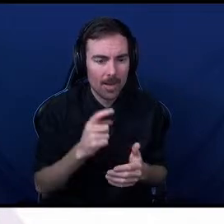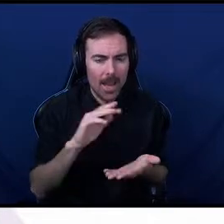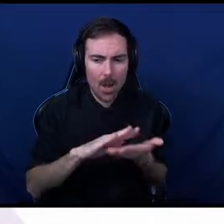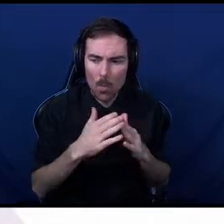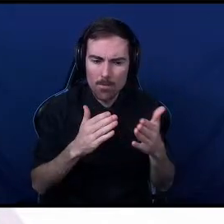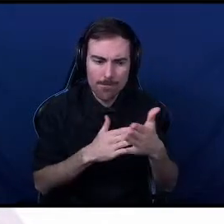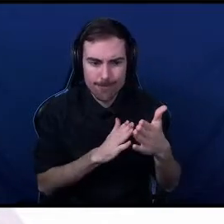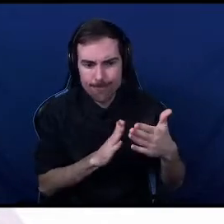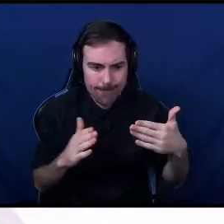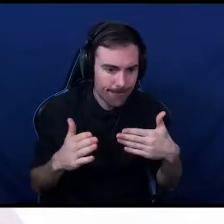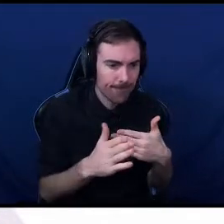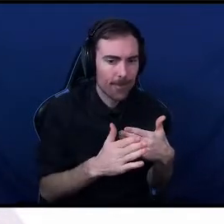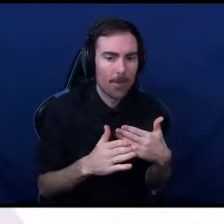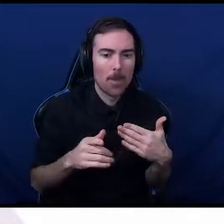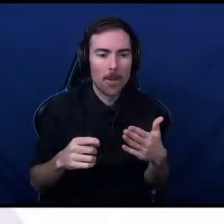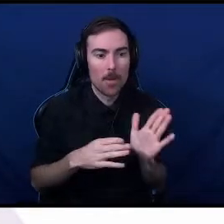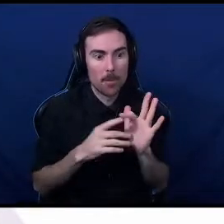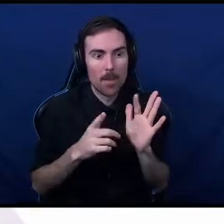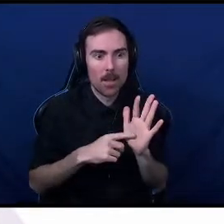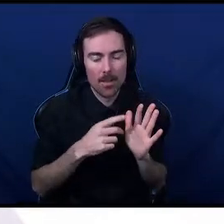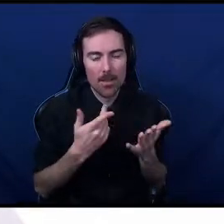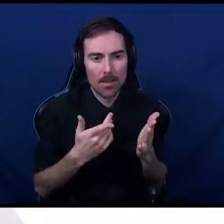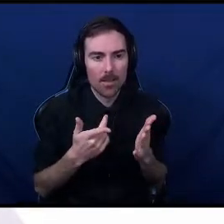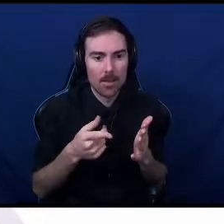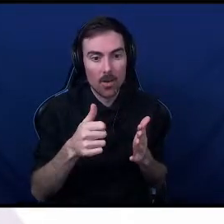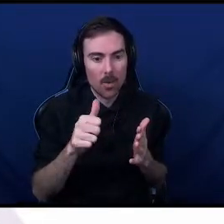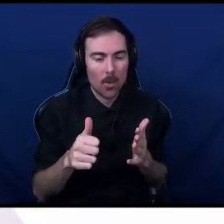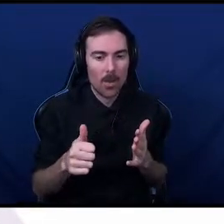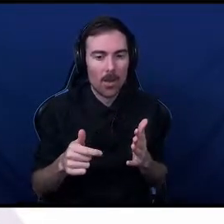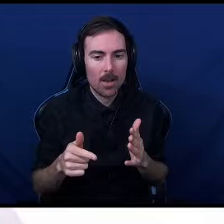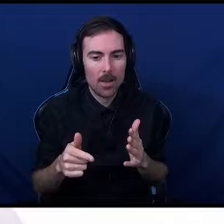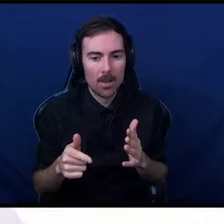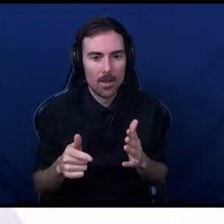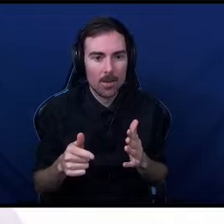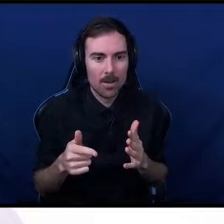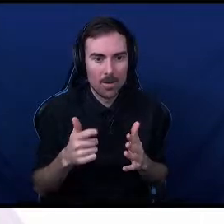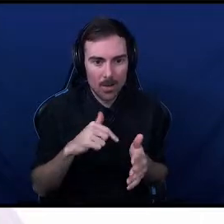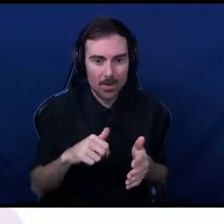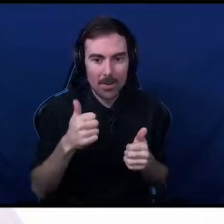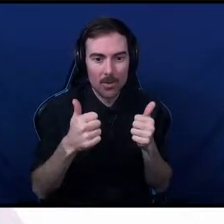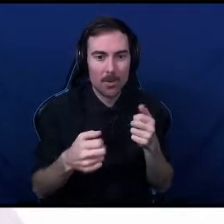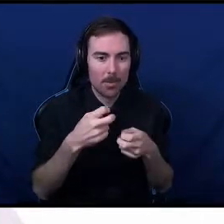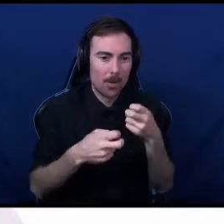I can probably speak for you as well, where we're pretty adept at problem solving, right. So I think that And